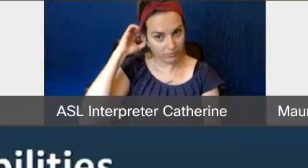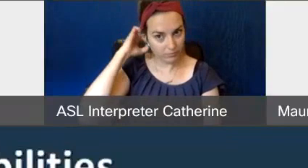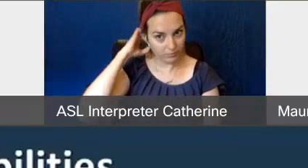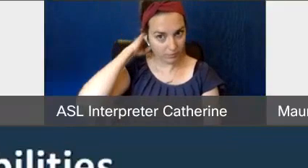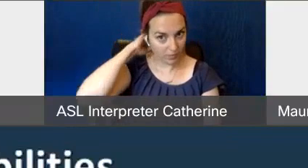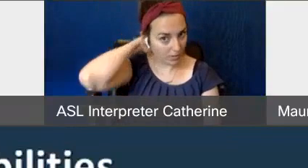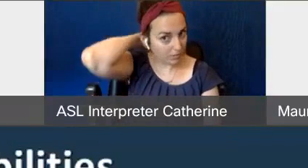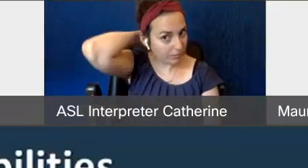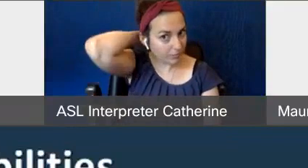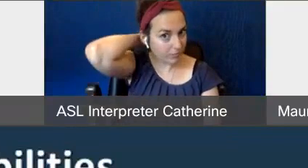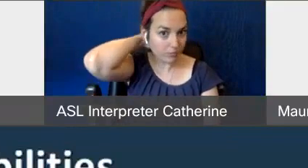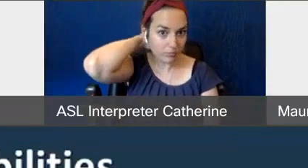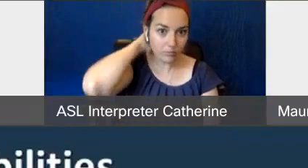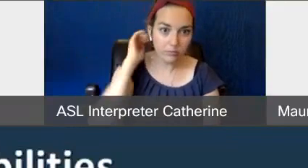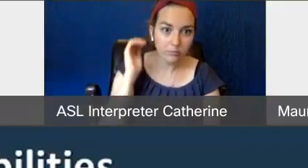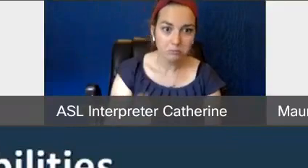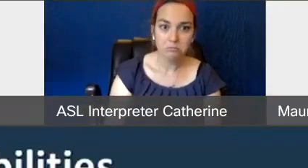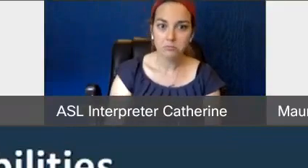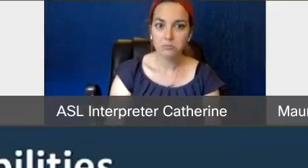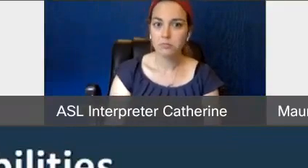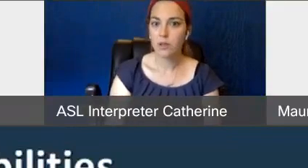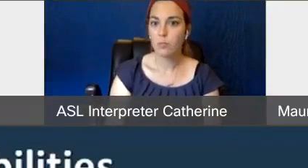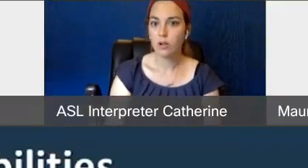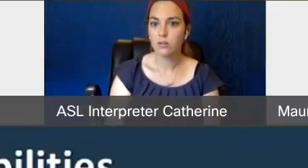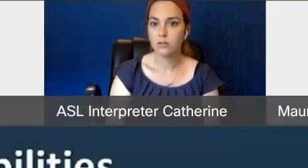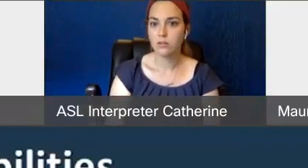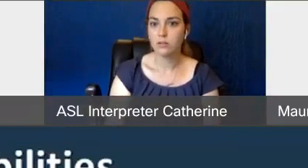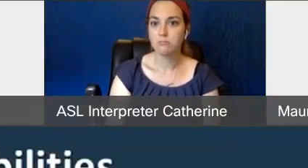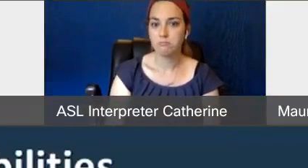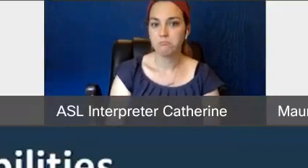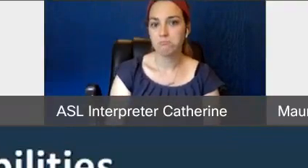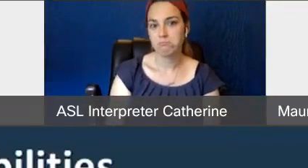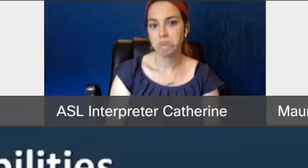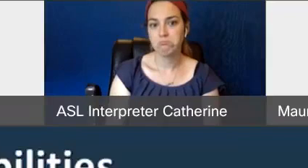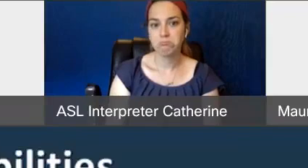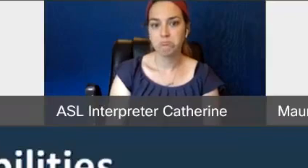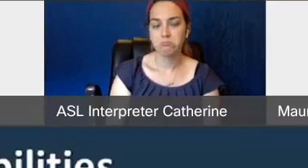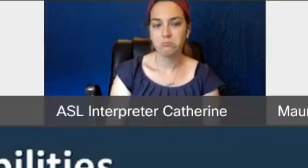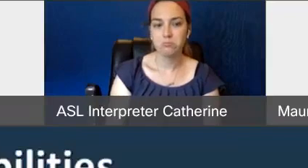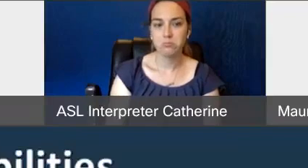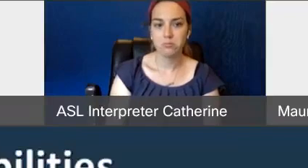and distal infractions. You've gone to any training on best practices in drug courts, you're already familiar with this.